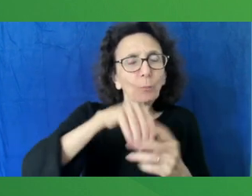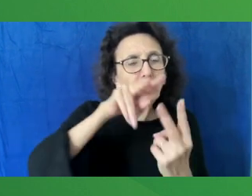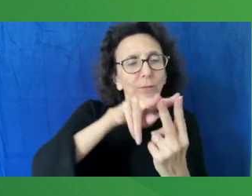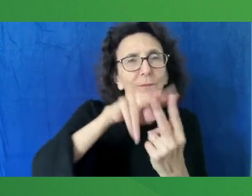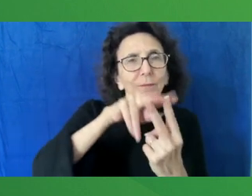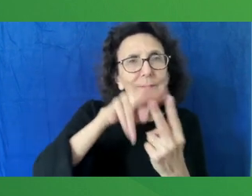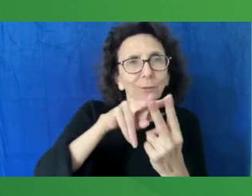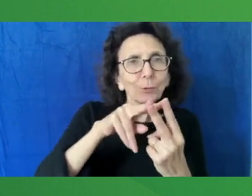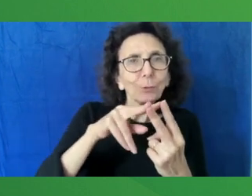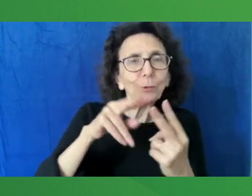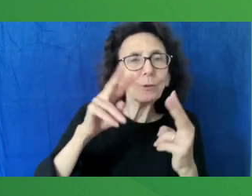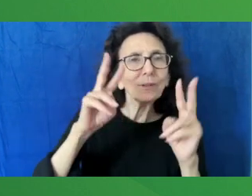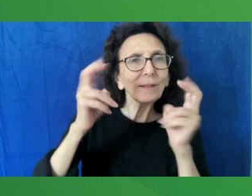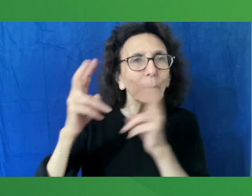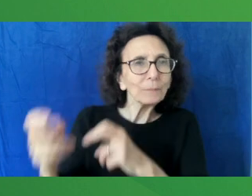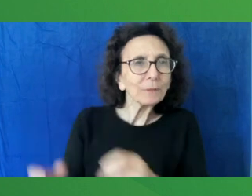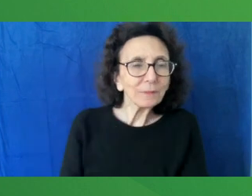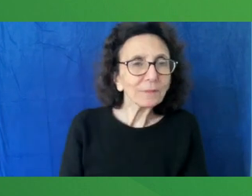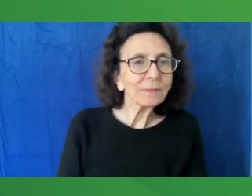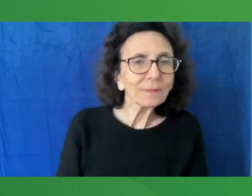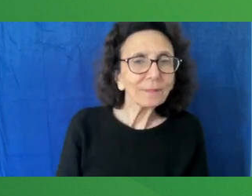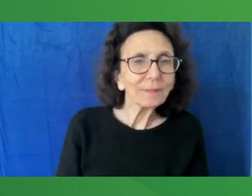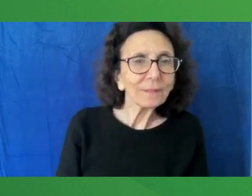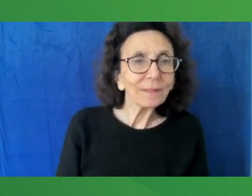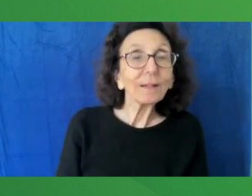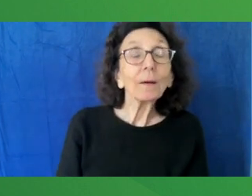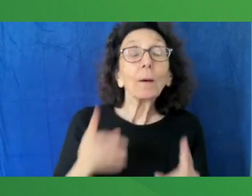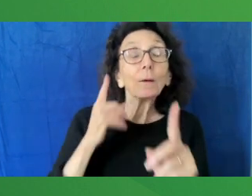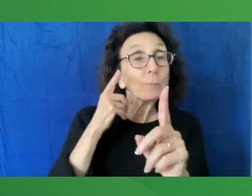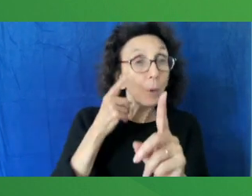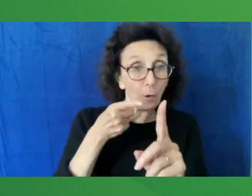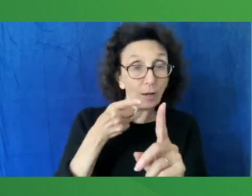The important thing is that students have a real need to know.